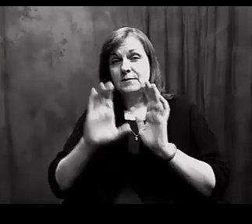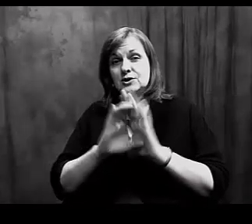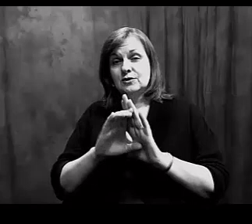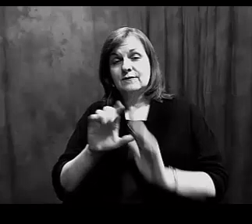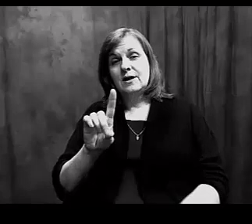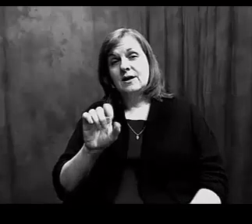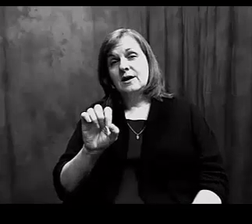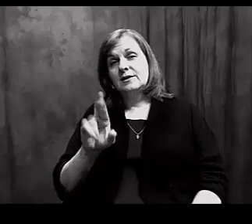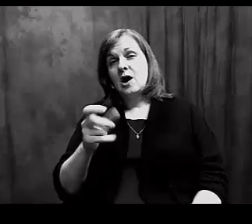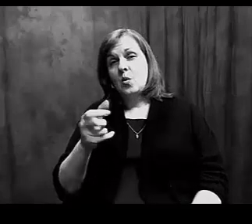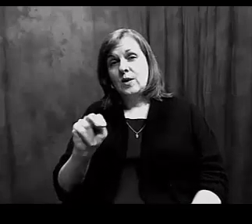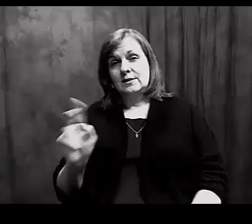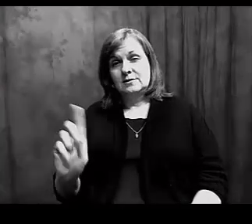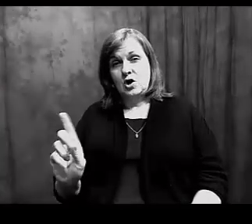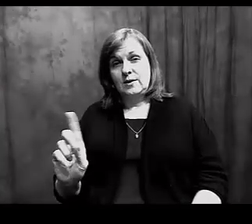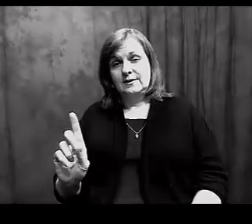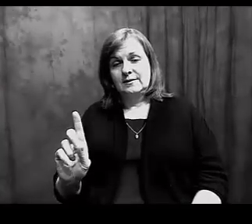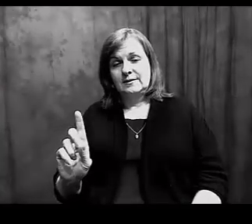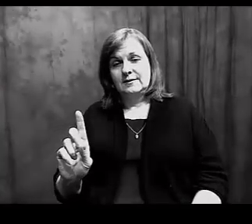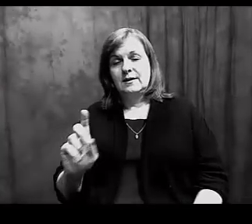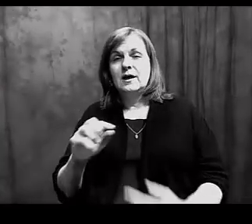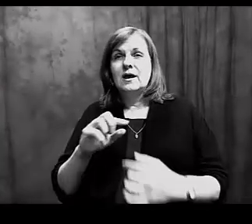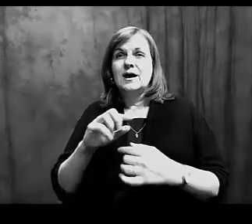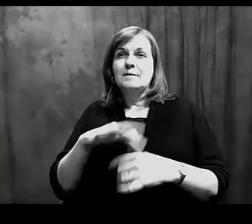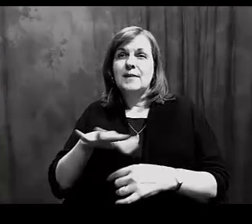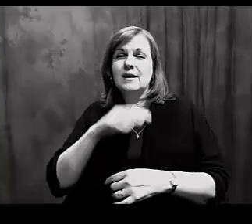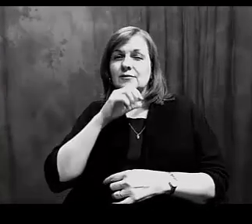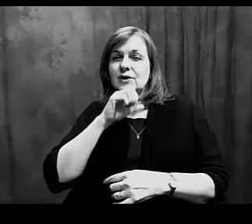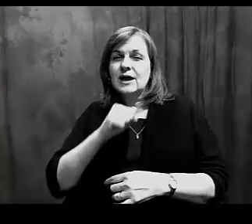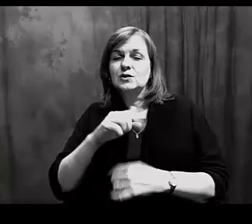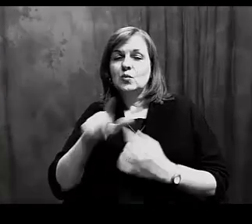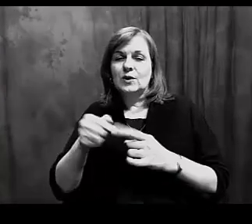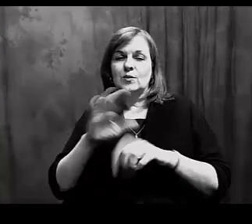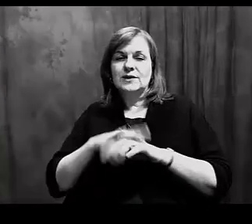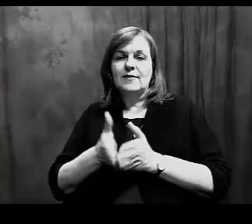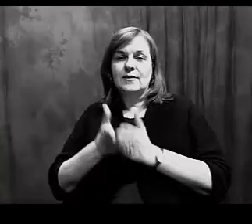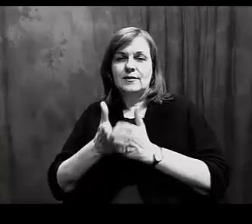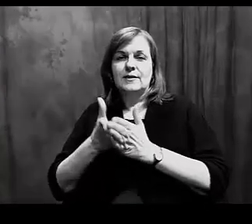this is Charles Darwin during the time that he would have journeyed on the HMS Beagle